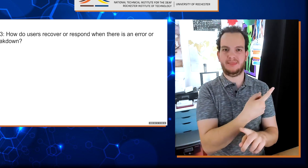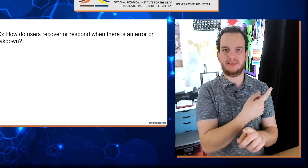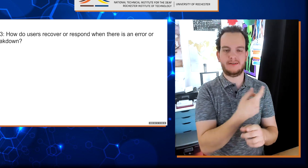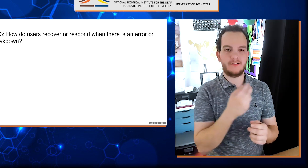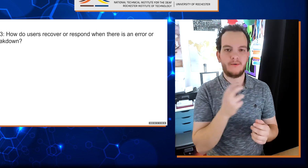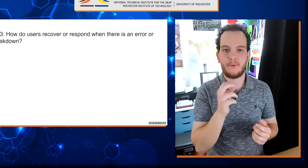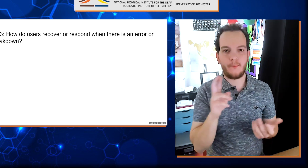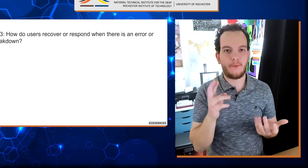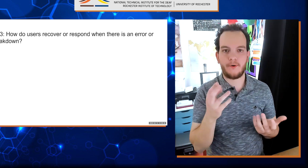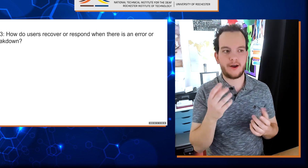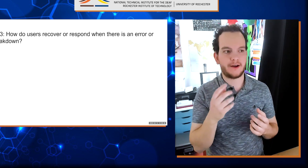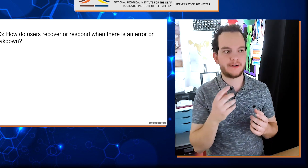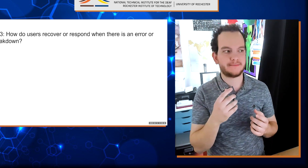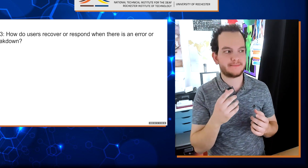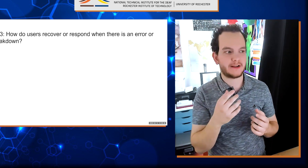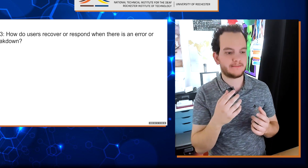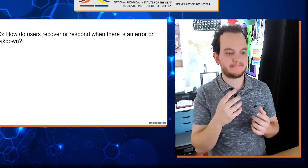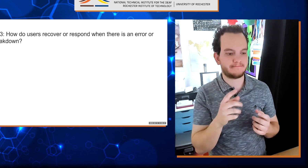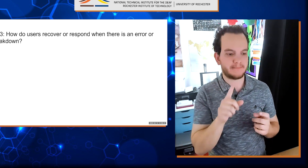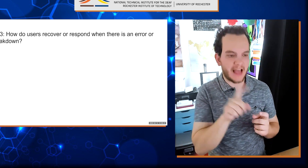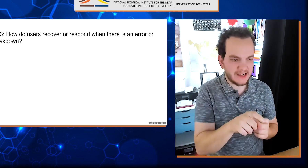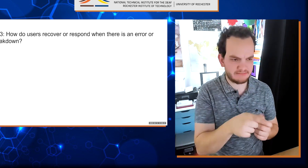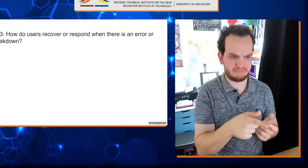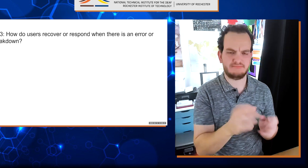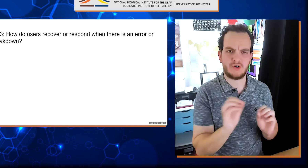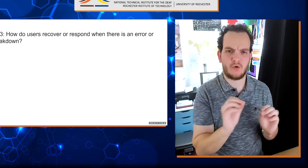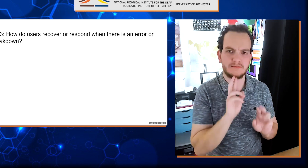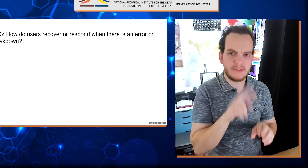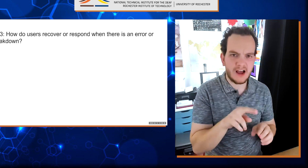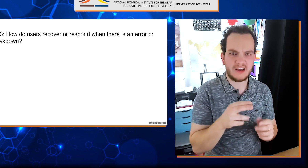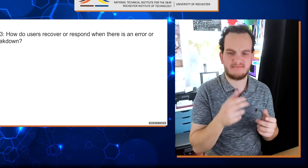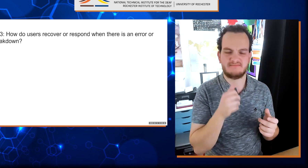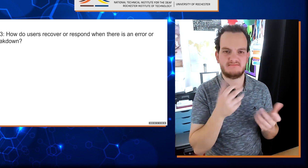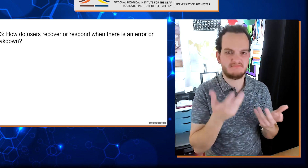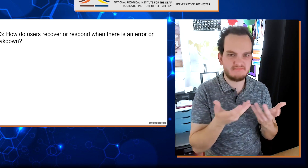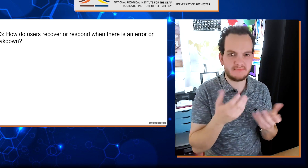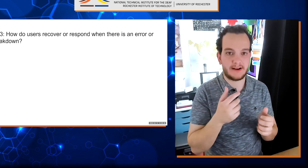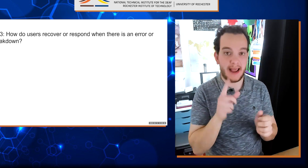What happens in that situation? If they ask the personal assistant device